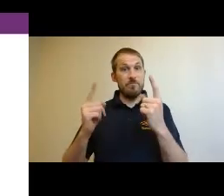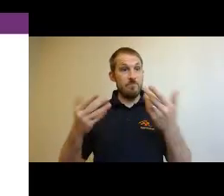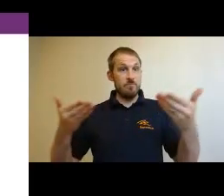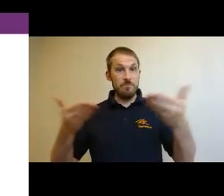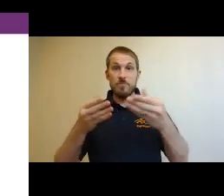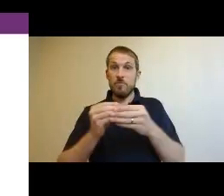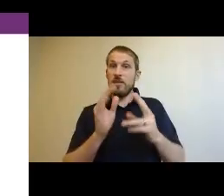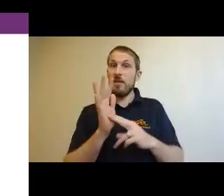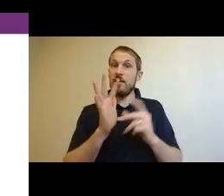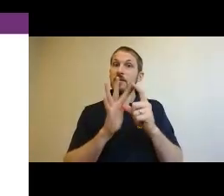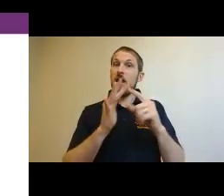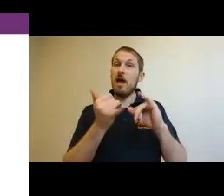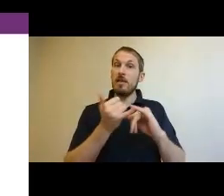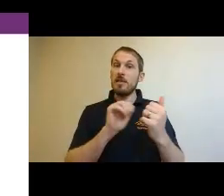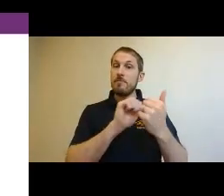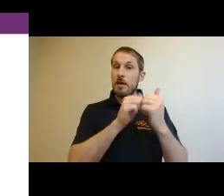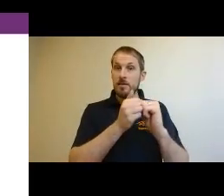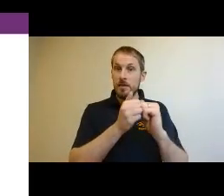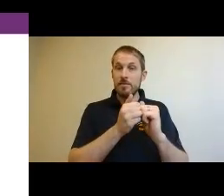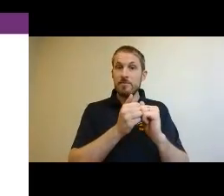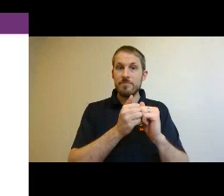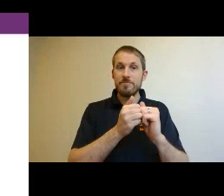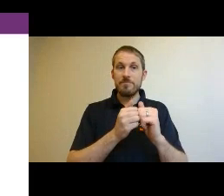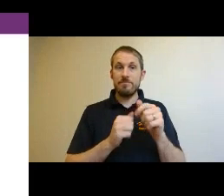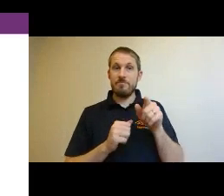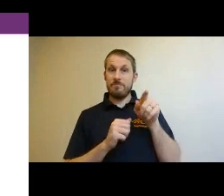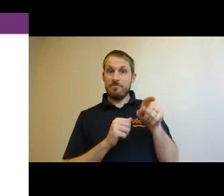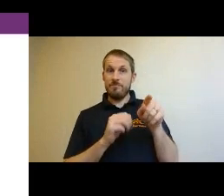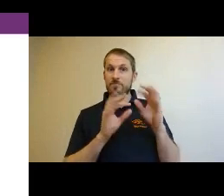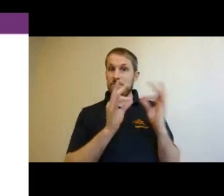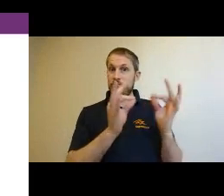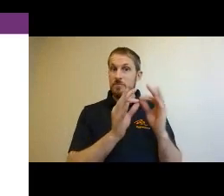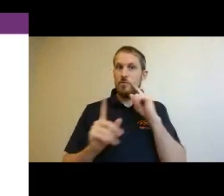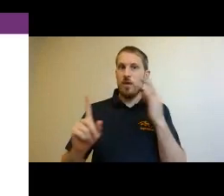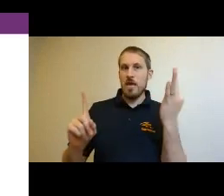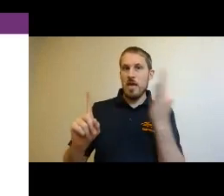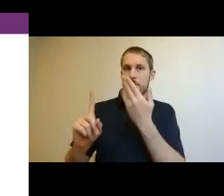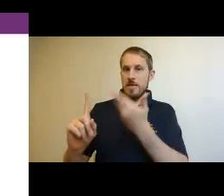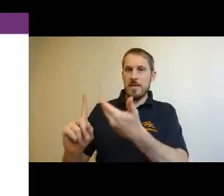an NDIS partner, the partner will ask for documents that prove their identity.